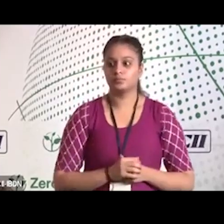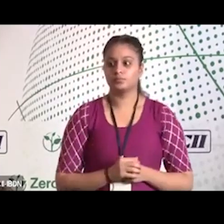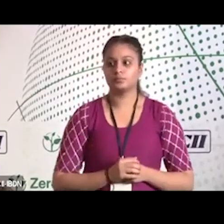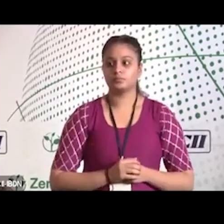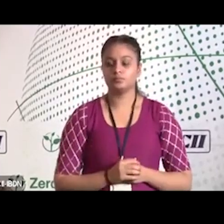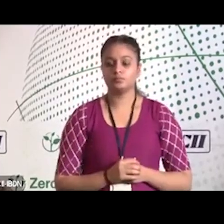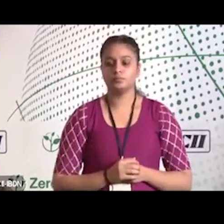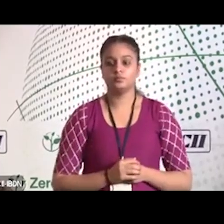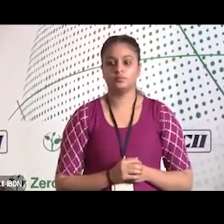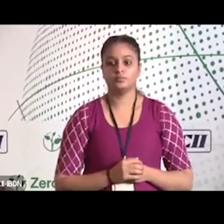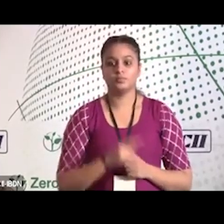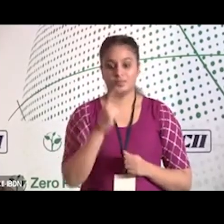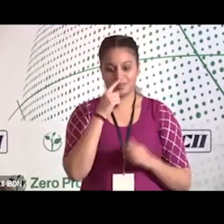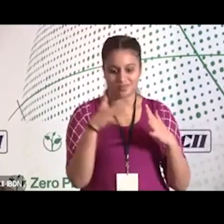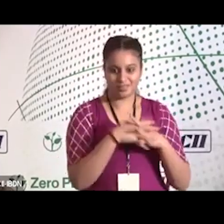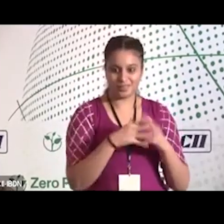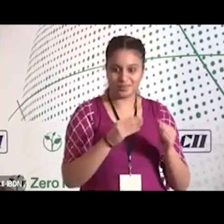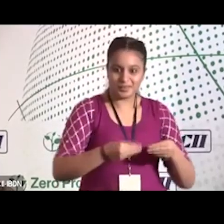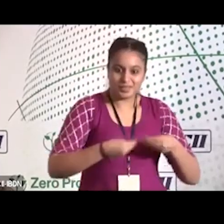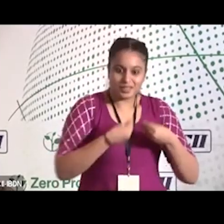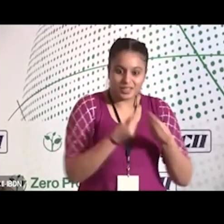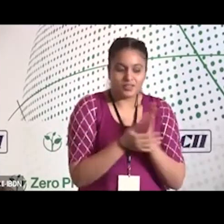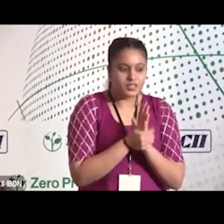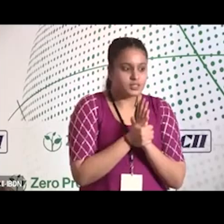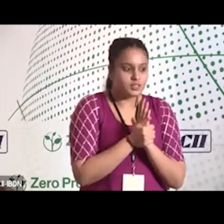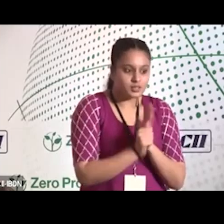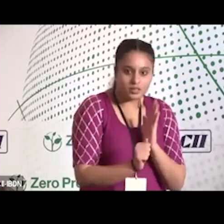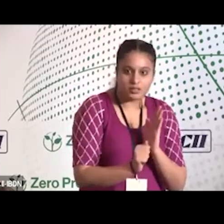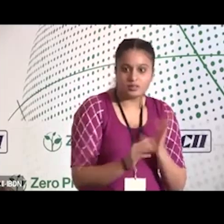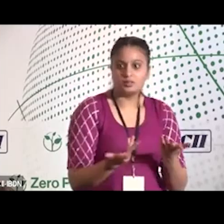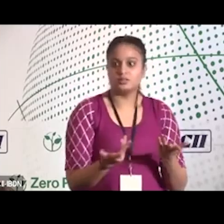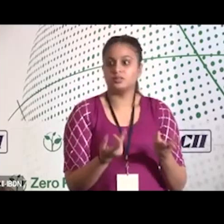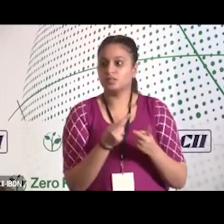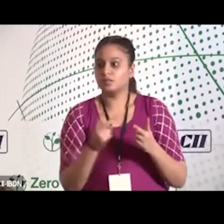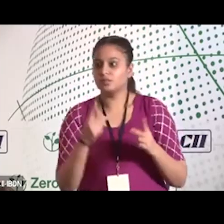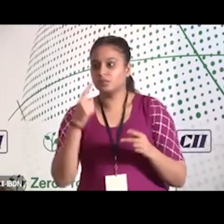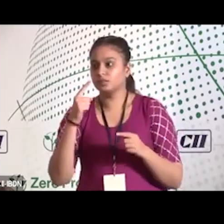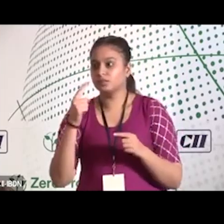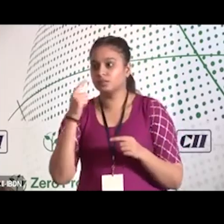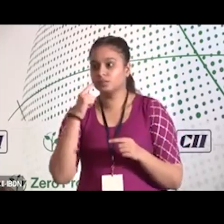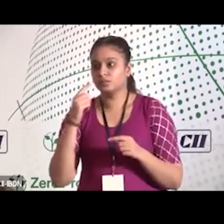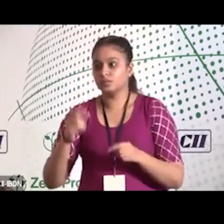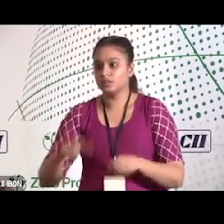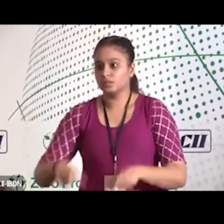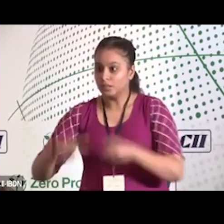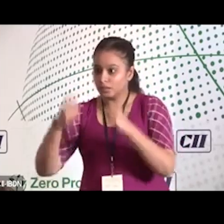to provide women not only the skills of the industry,